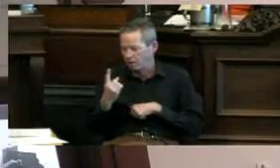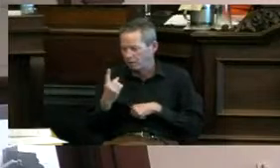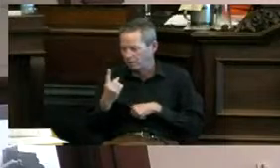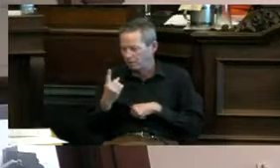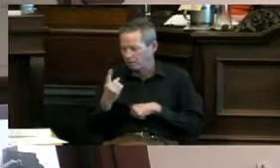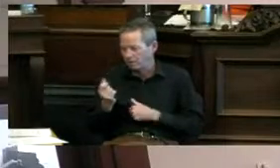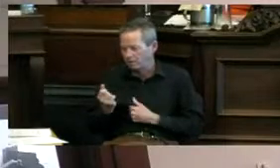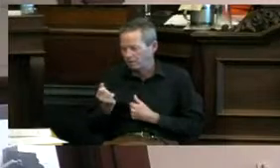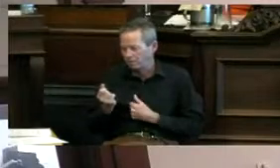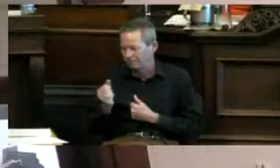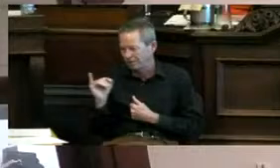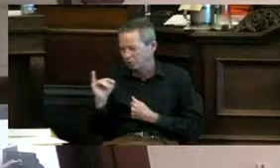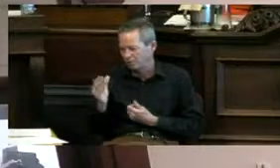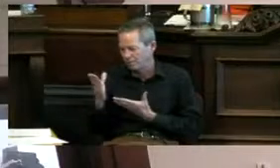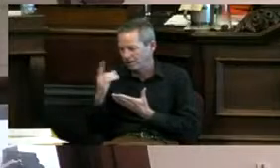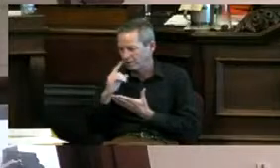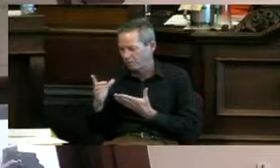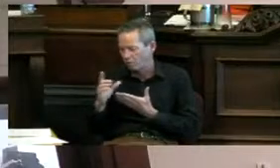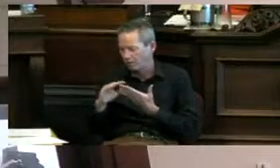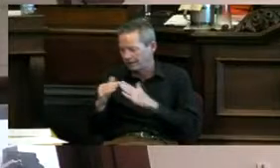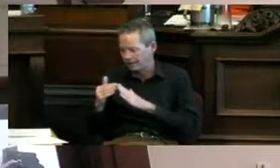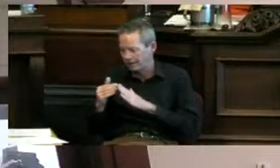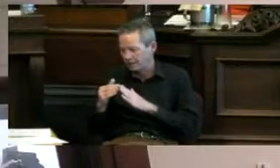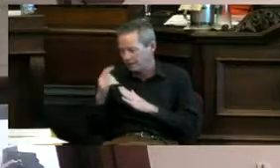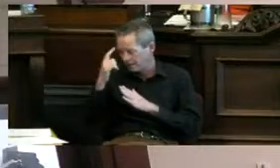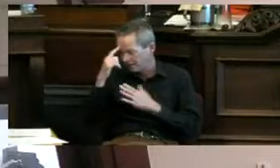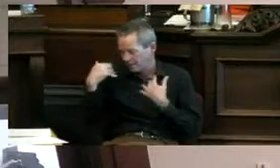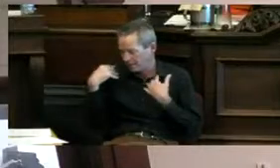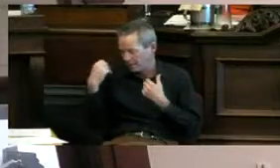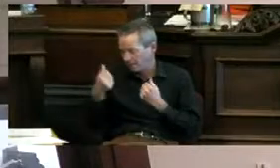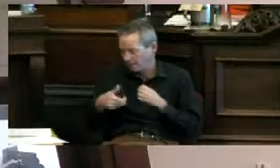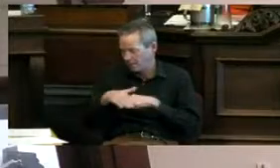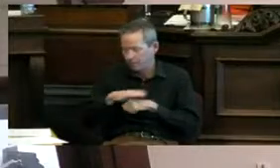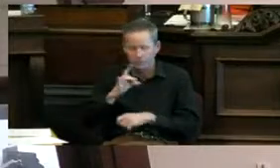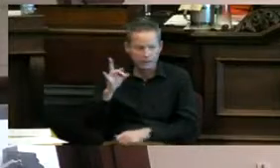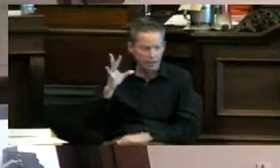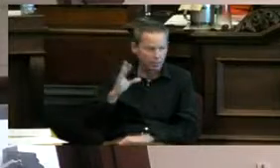duration of the time that it's been the one of the provisions